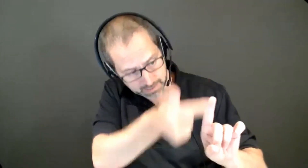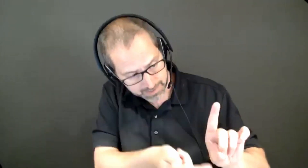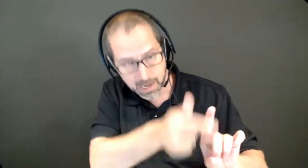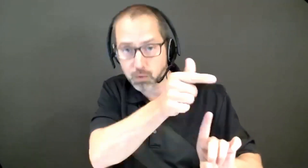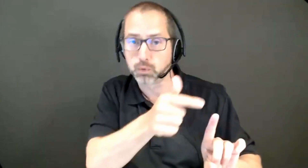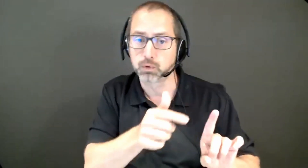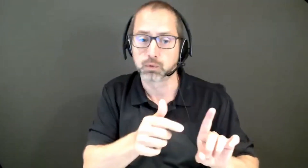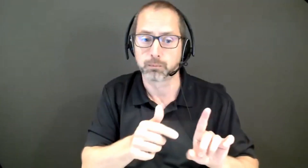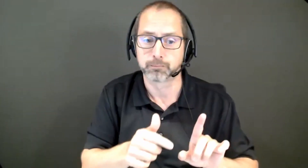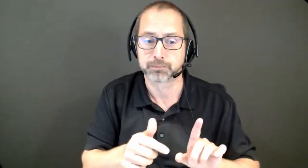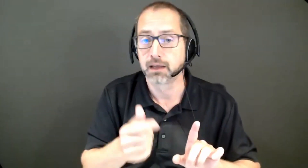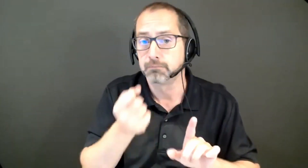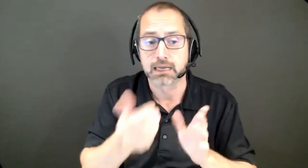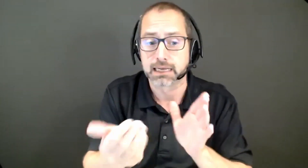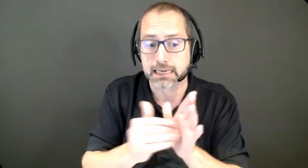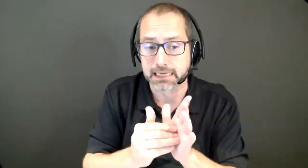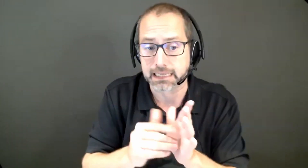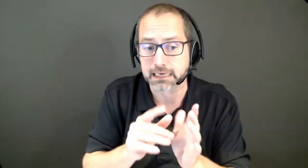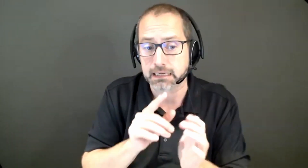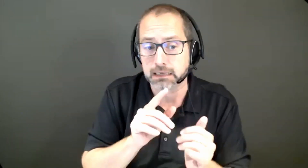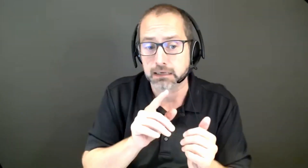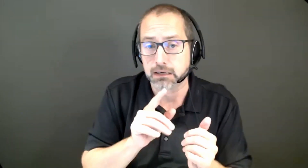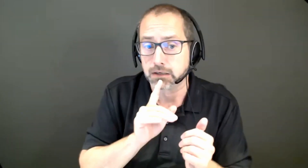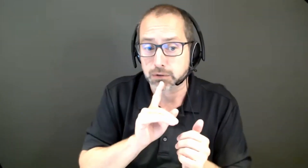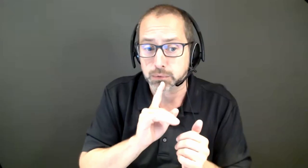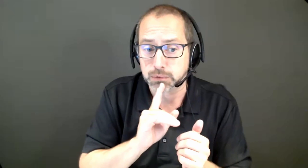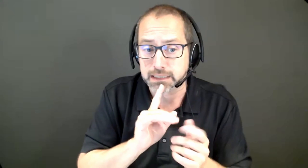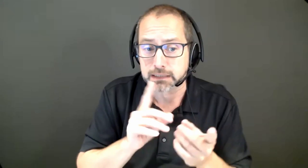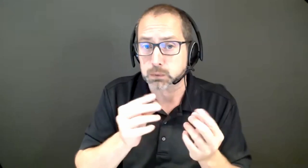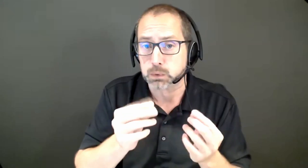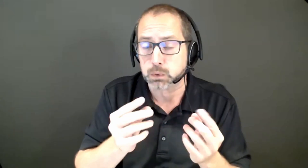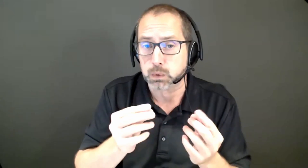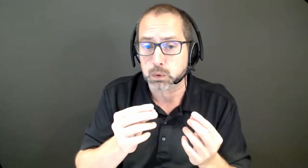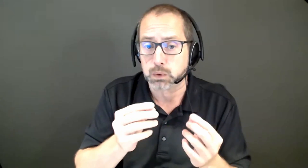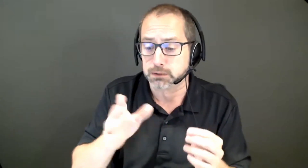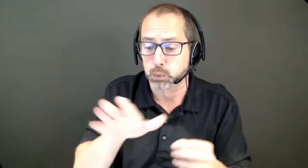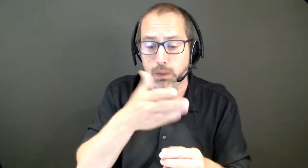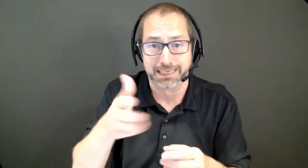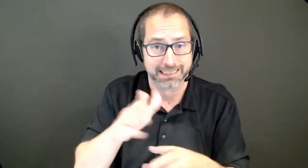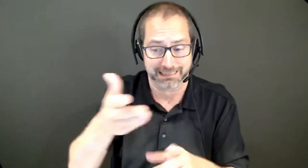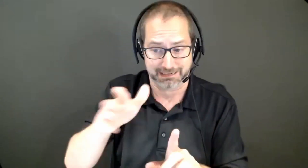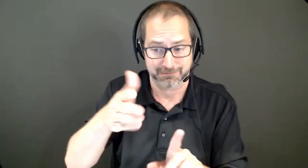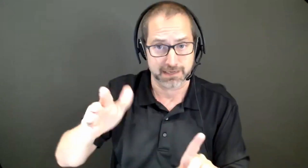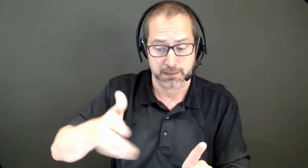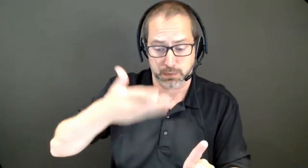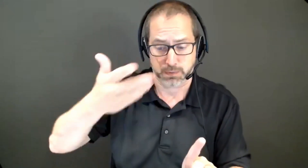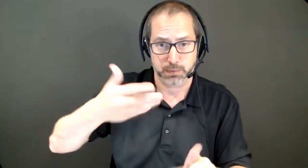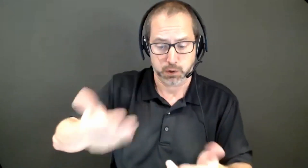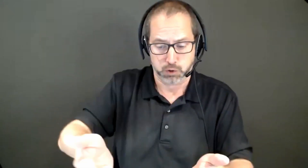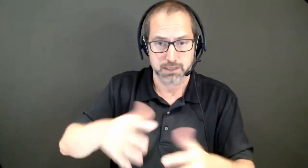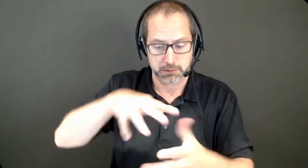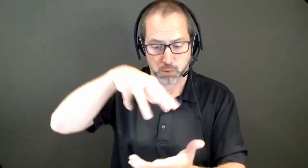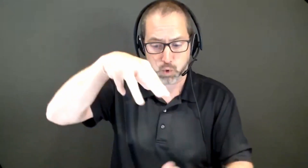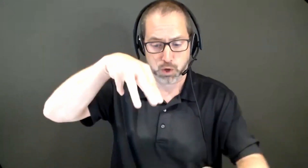all you have to really do is sort of wave the smoke towards yourself, and that is enough for